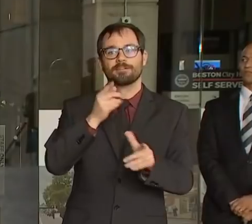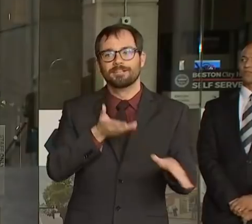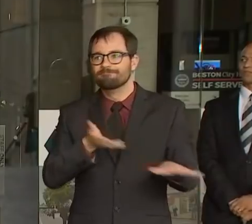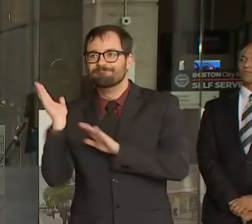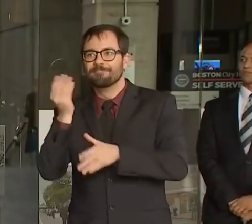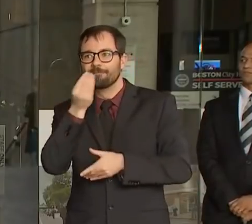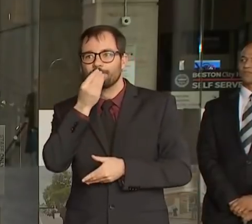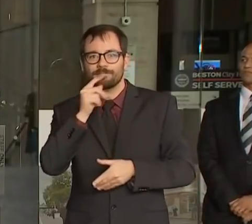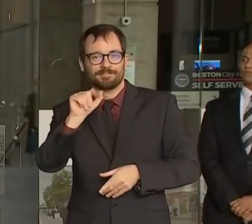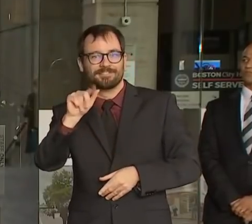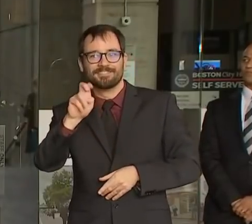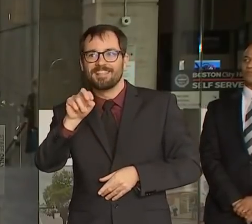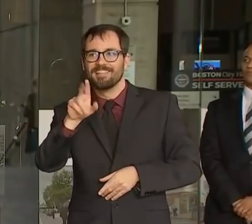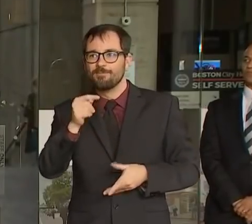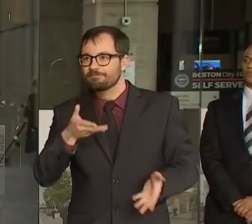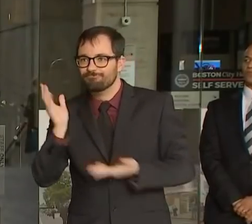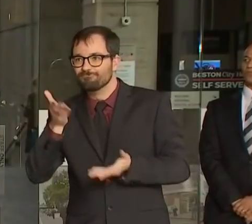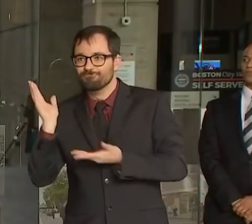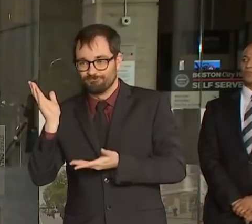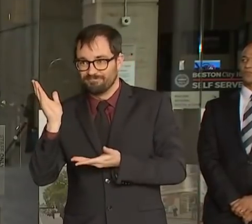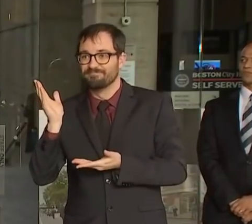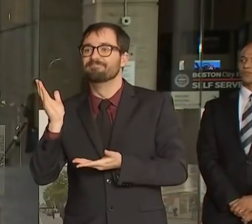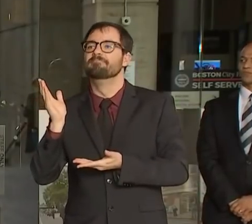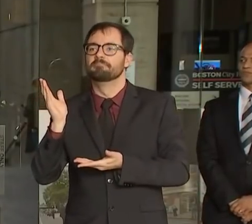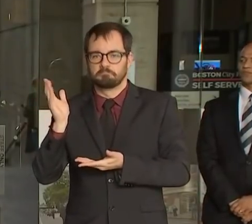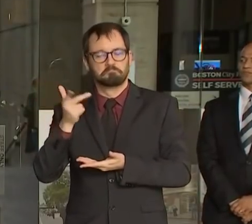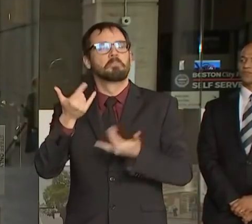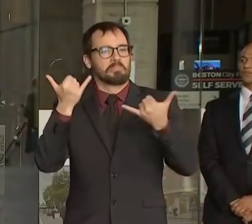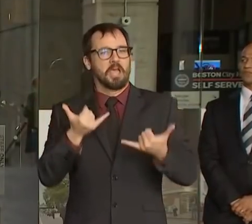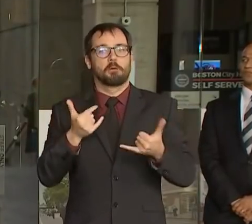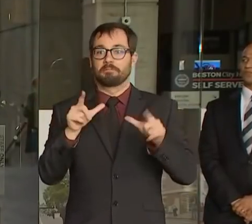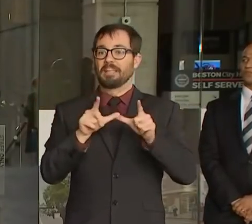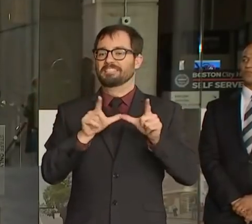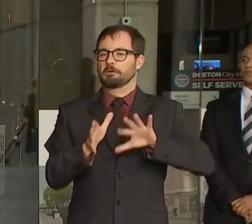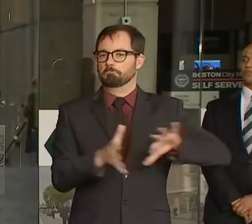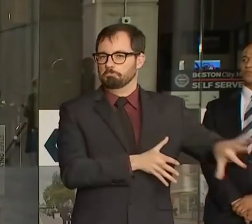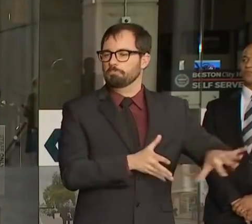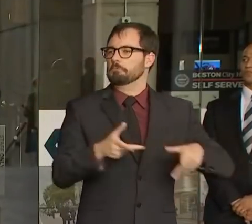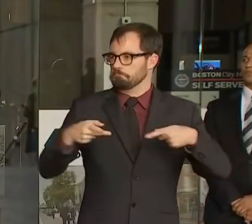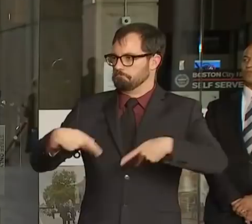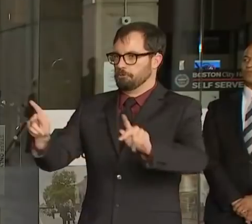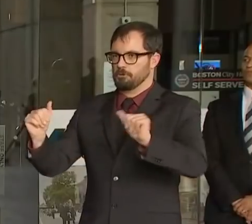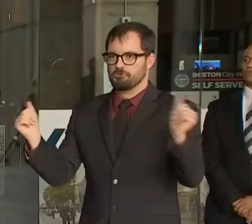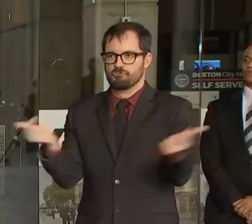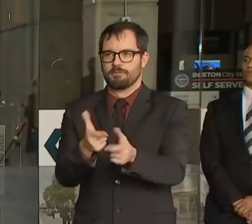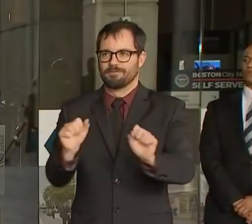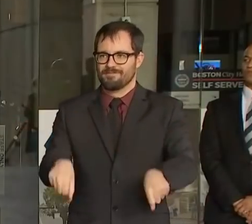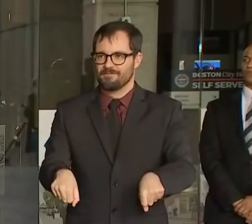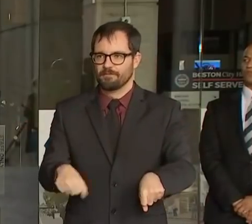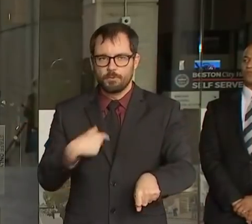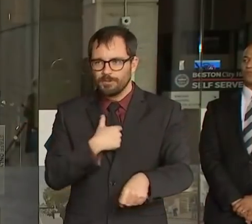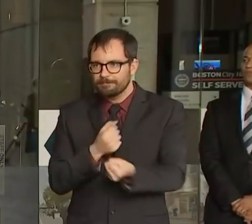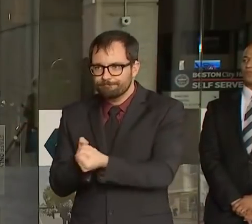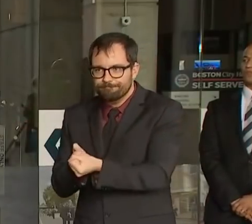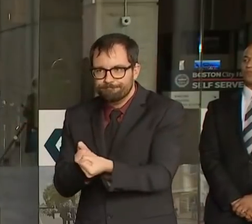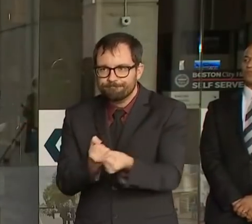WE LIFTED LICENSING REGULATIONS TO ABOUT TAKE OUT AND THE RESOURCES. WE HAVE CONDUCTED A SURVEY OF OVER 1100 BUSINESSES. WE ARE TAKING THAT INFORMATION TO SEE HOW WE CAN FURTHER